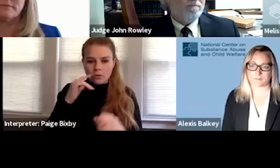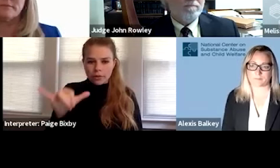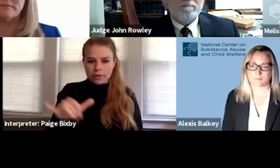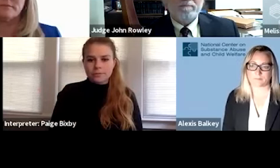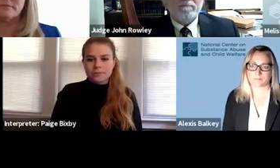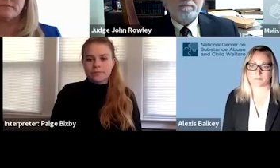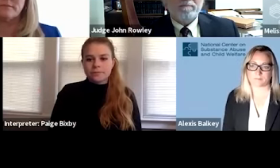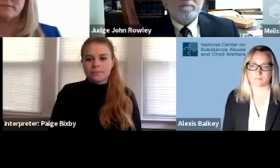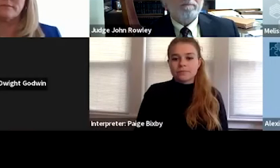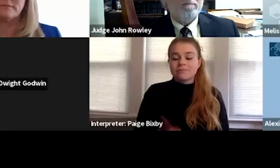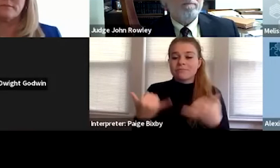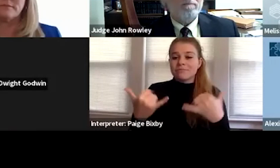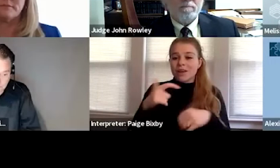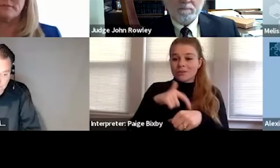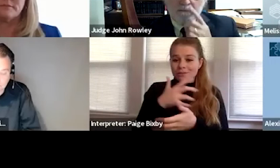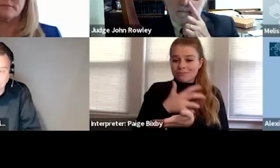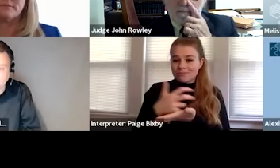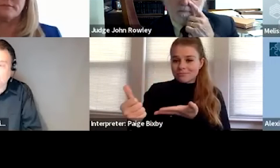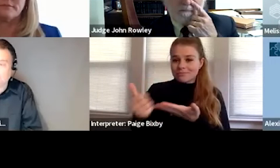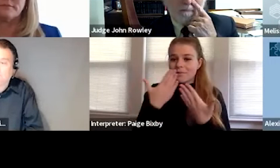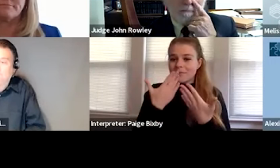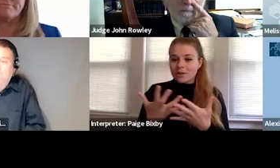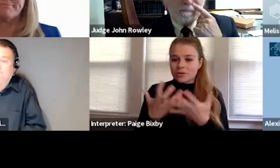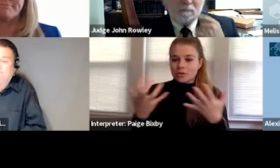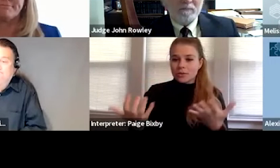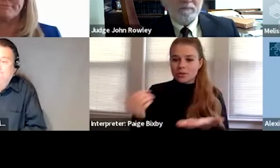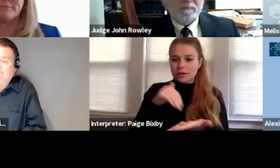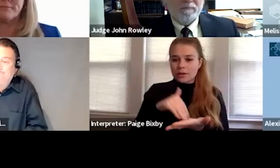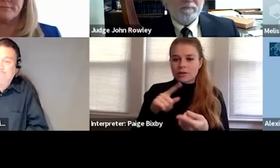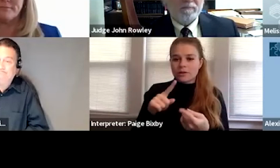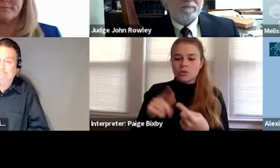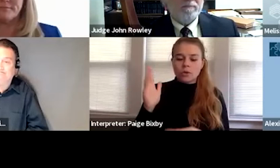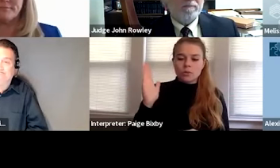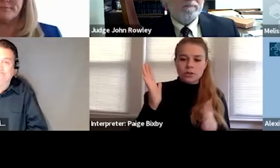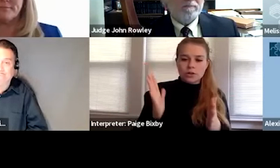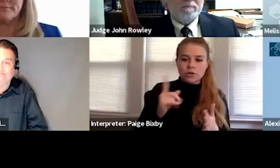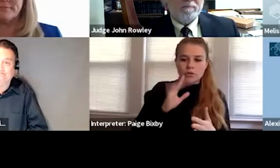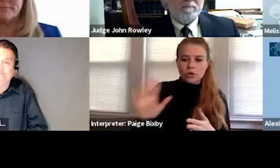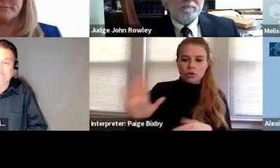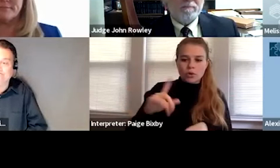So we are at the end of our time. Thank you so much, again, to our presenters for your time and your work